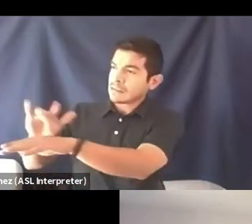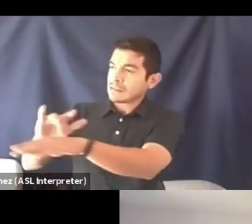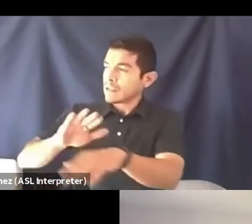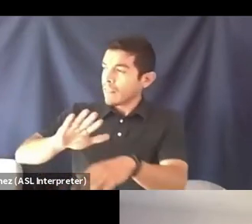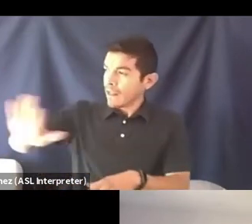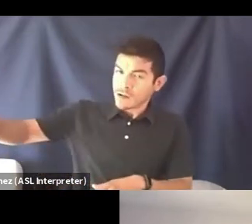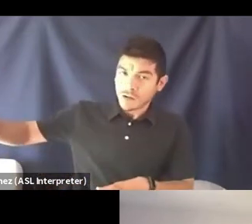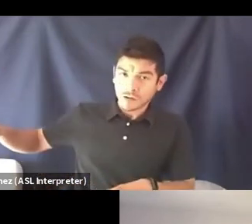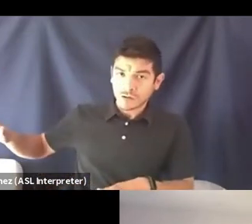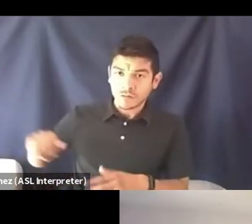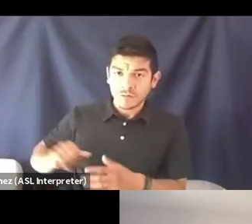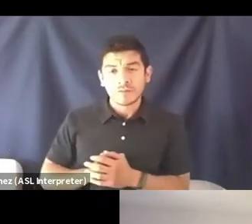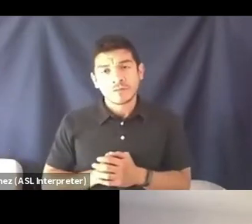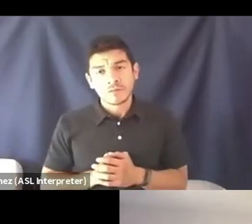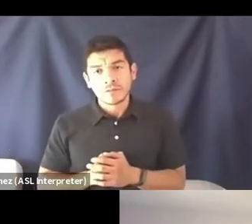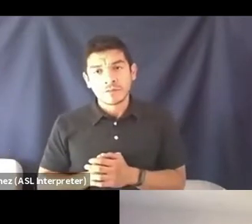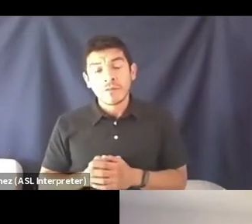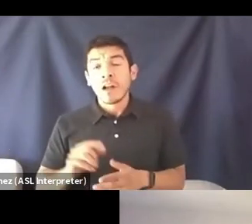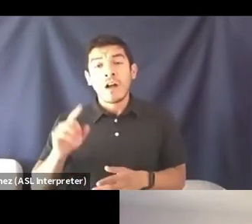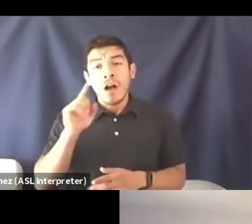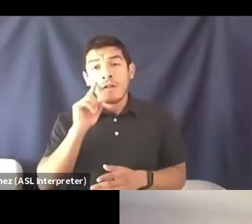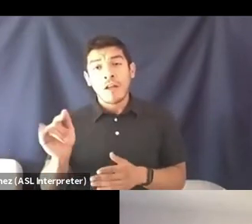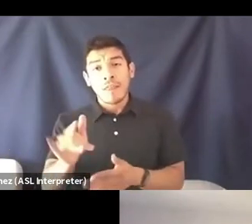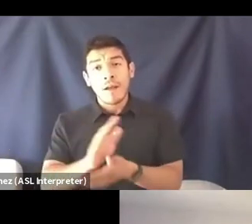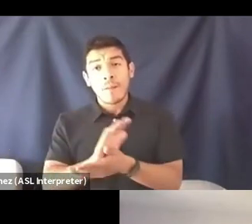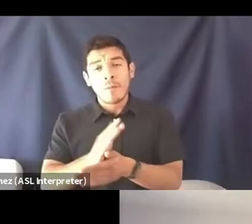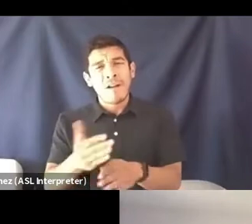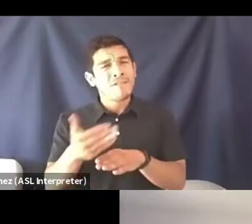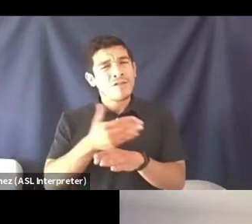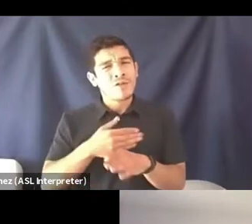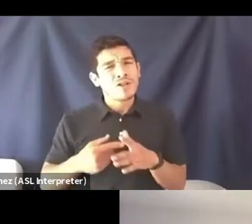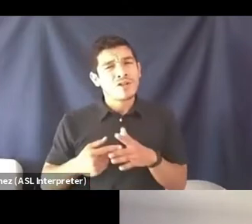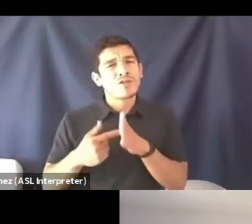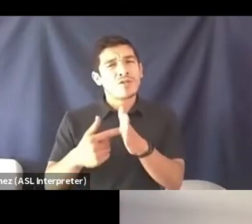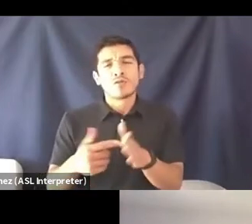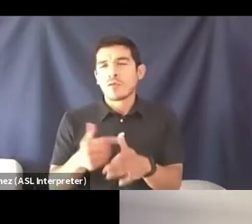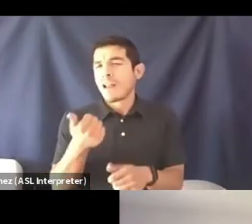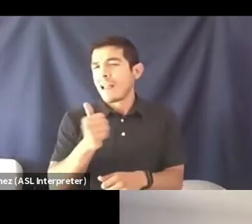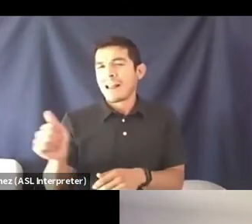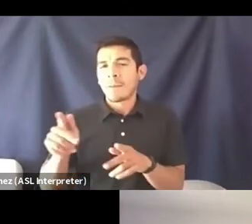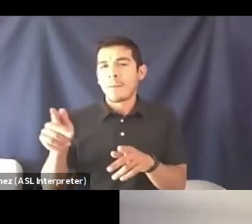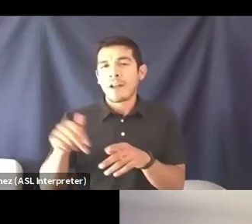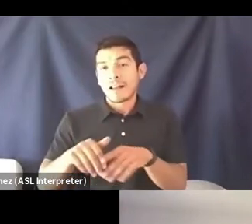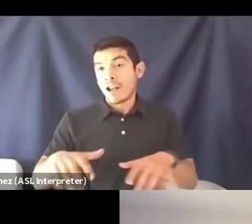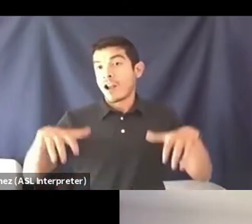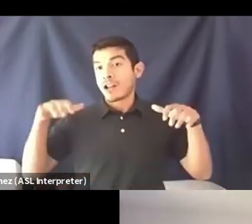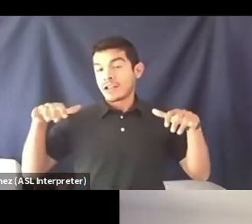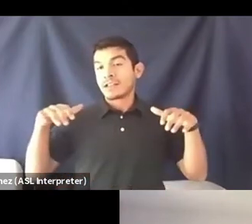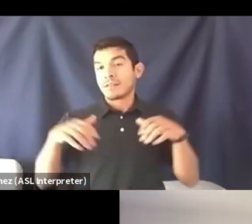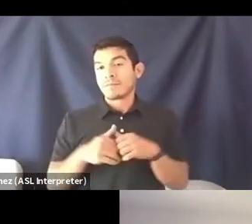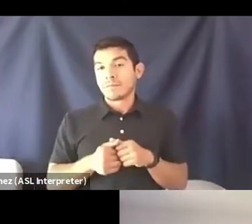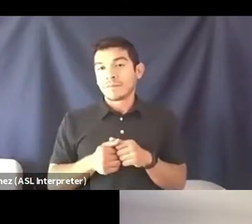So like for the film, before we show it to any public audience on any public screenings,